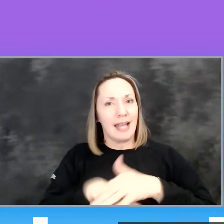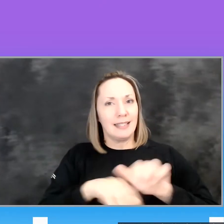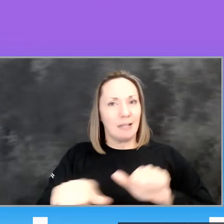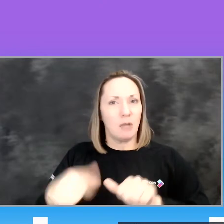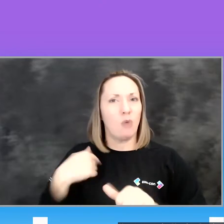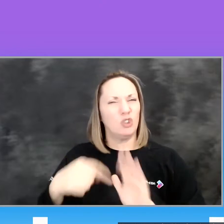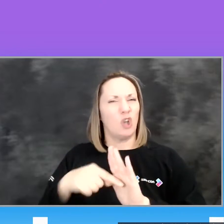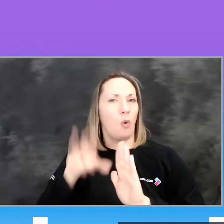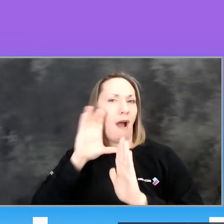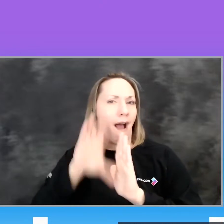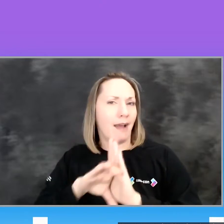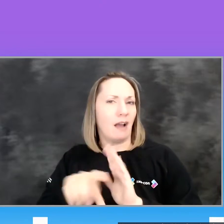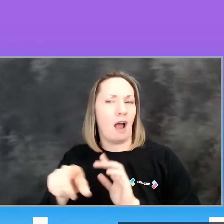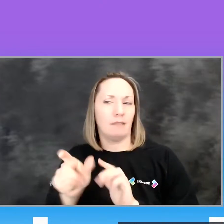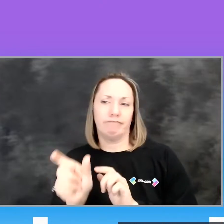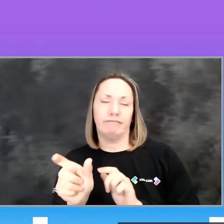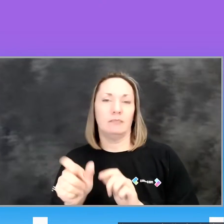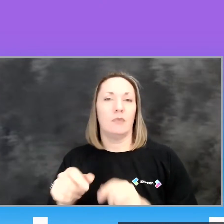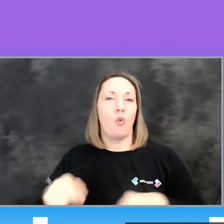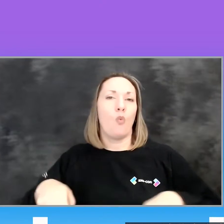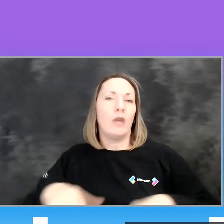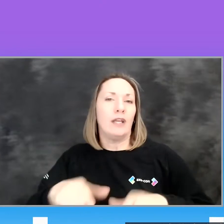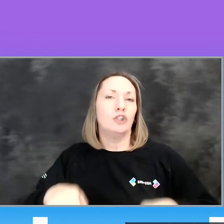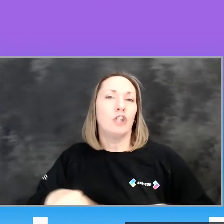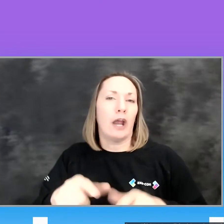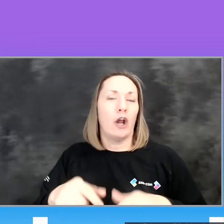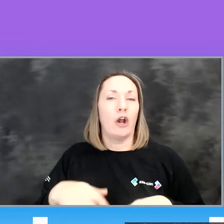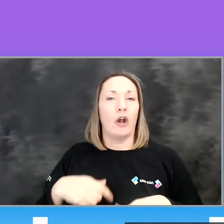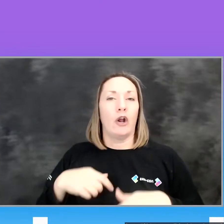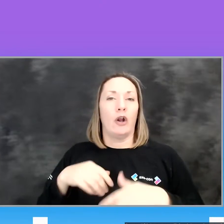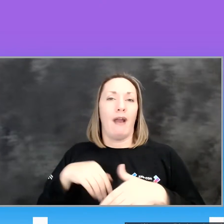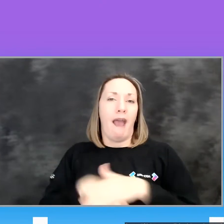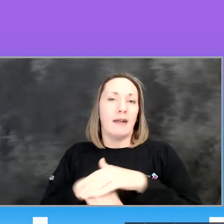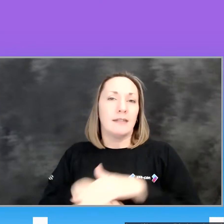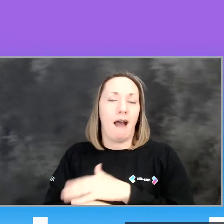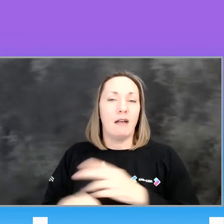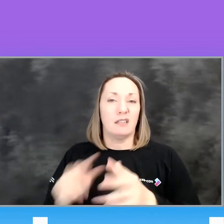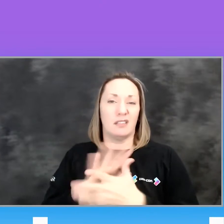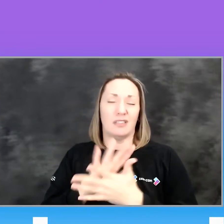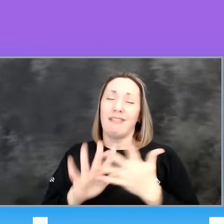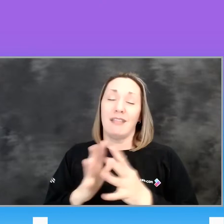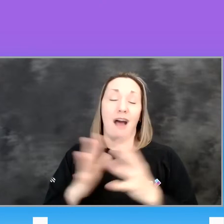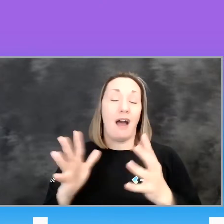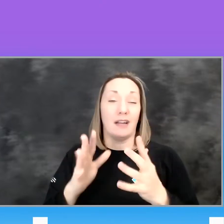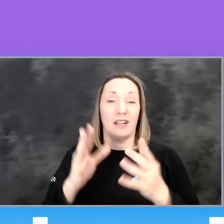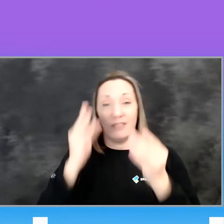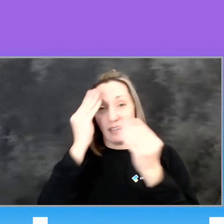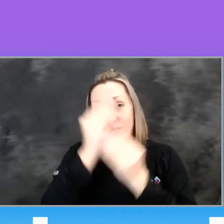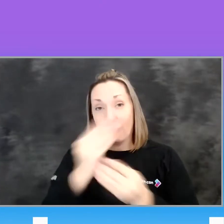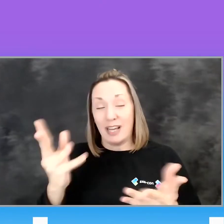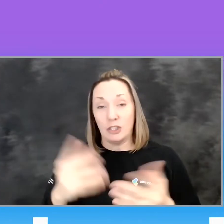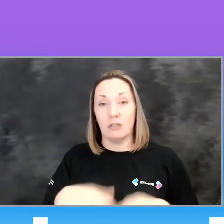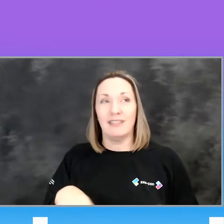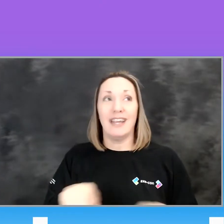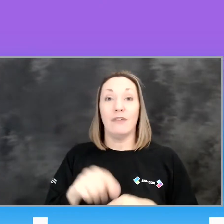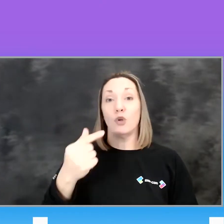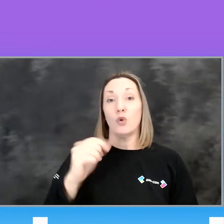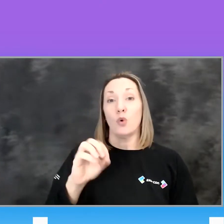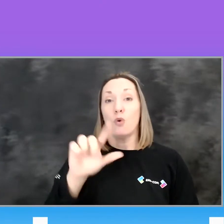have a little icon that has wheelchair access on it. There is incredible information. And